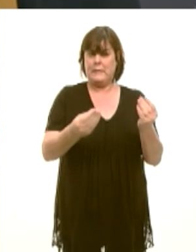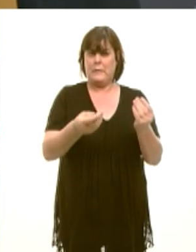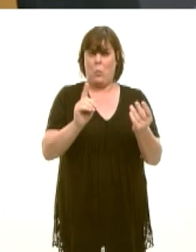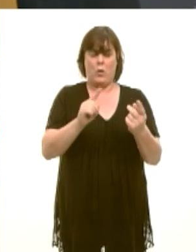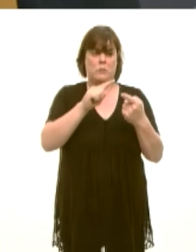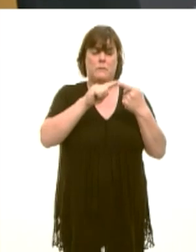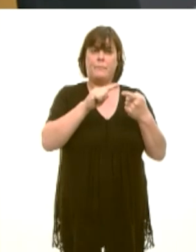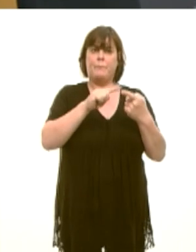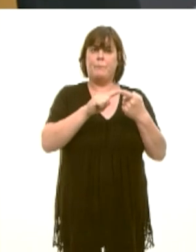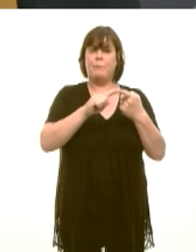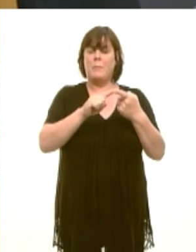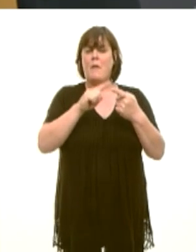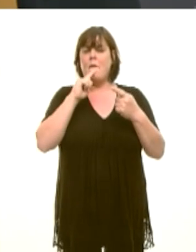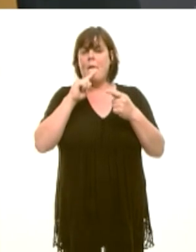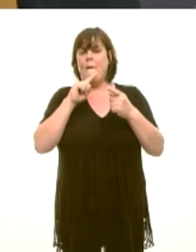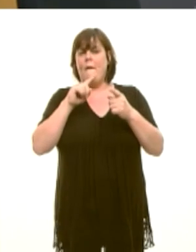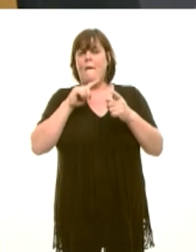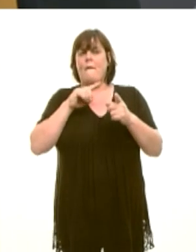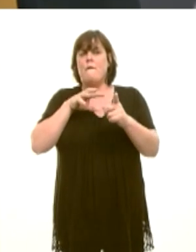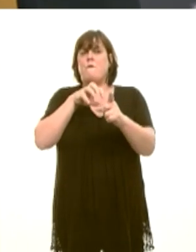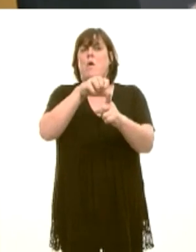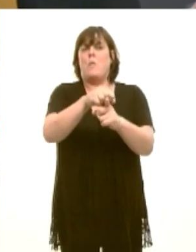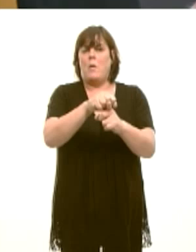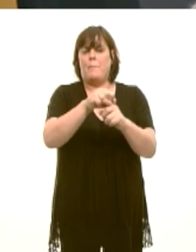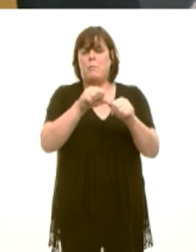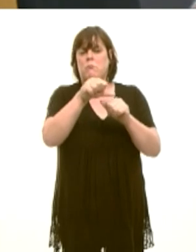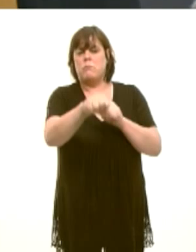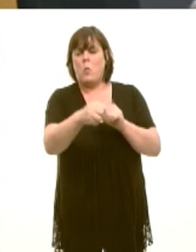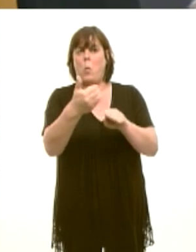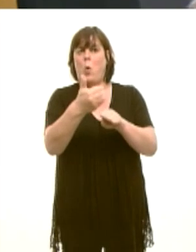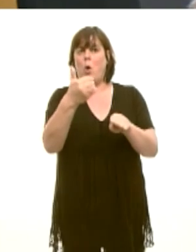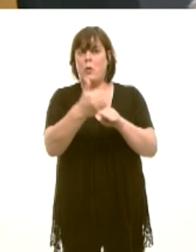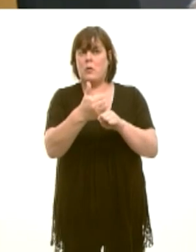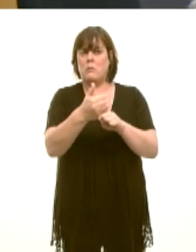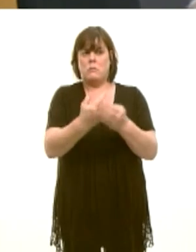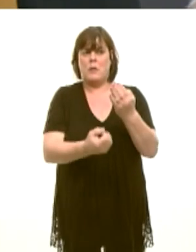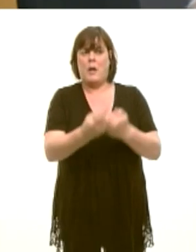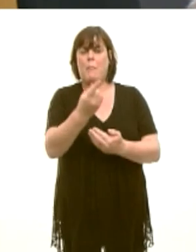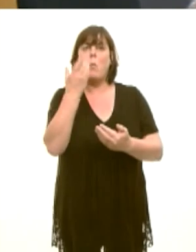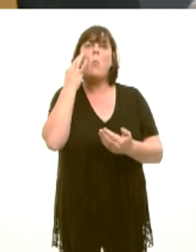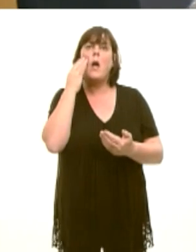the follow-up work, post the awful report that was published in respect of the poor